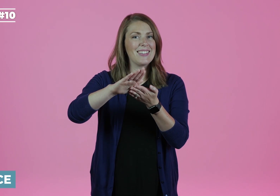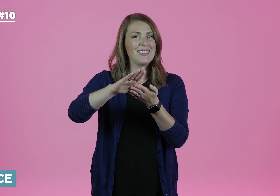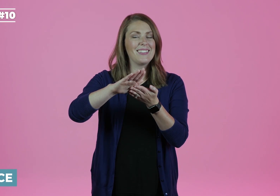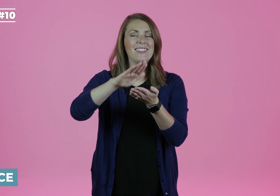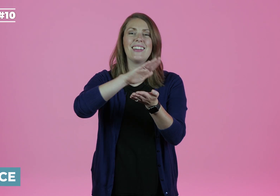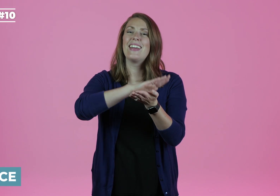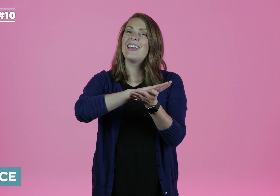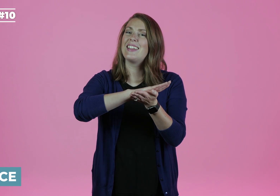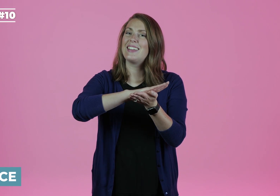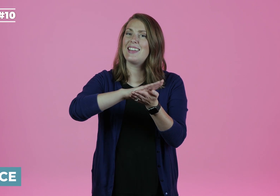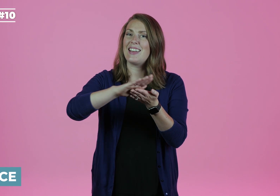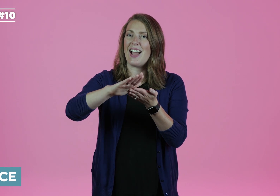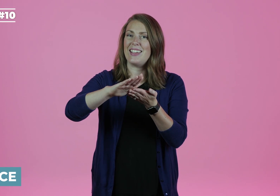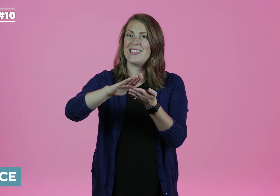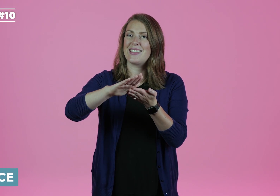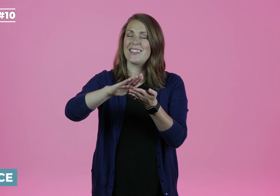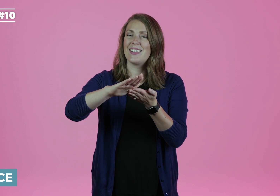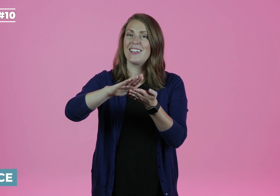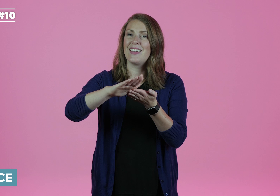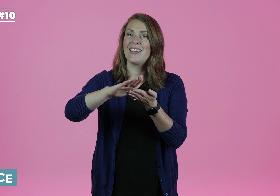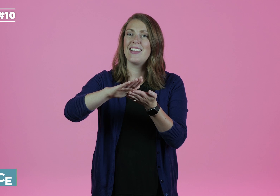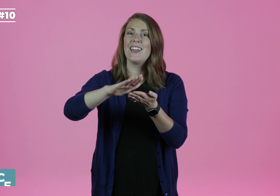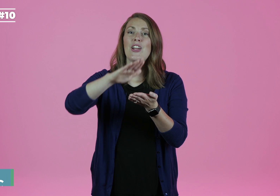'Nice, nice,'